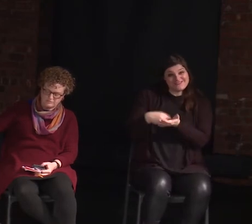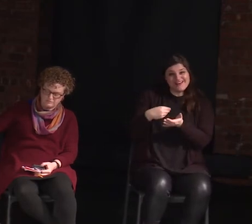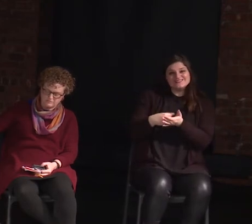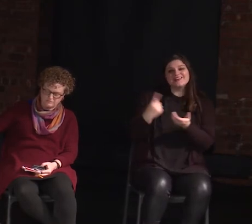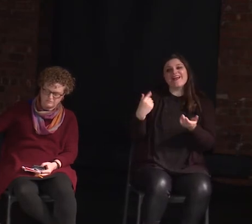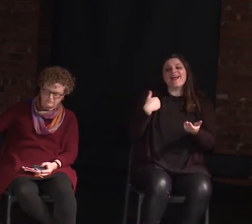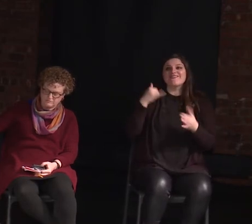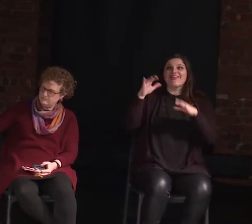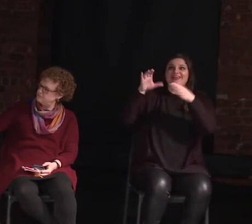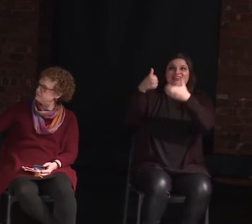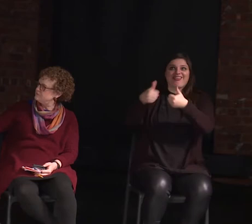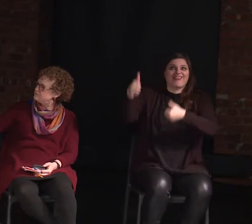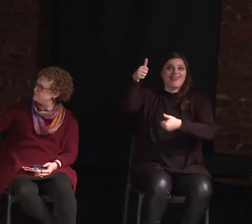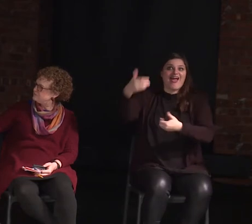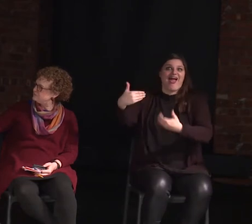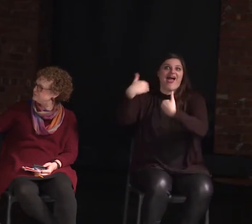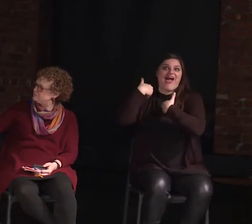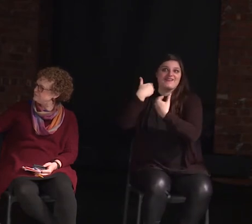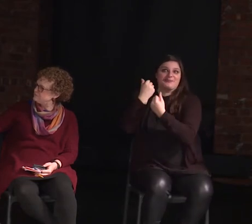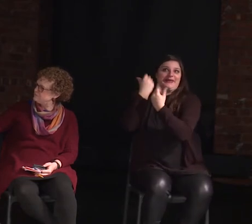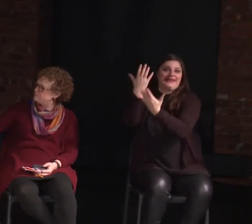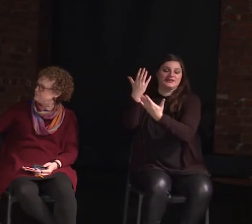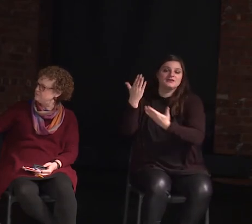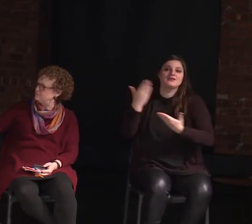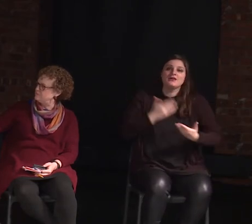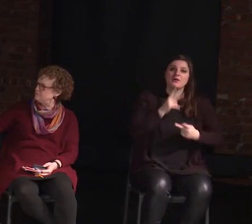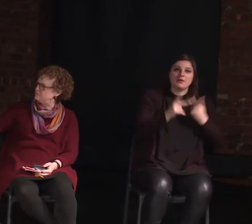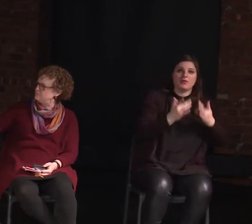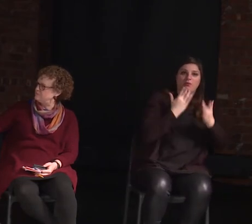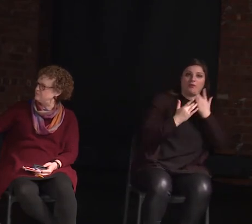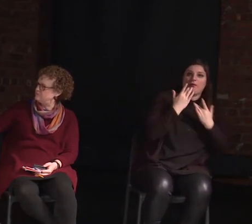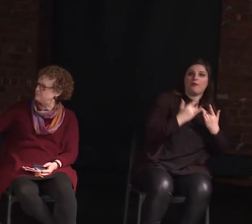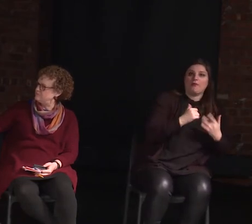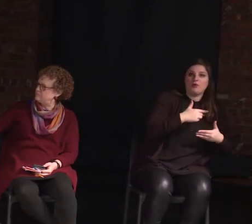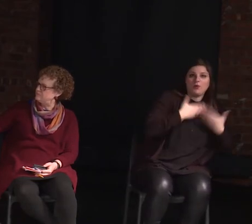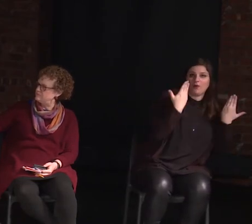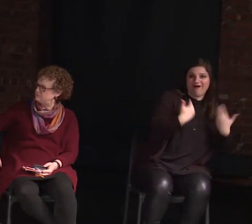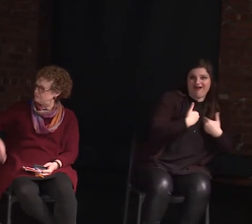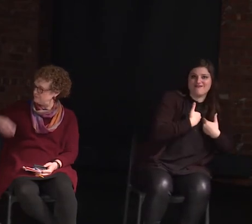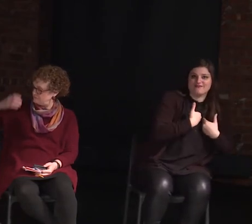and how do we balance that to some degree in our own position as an intermediary and